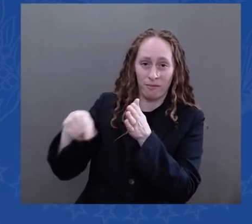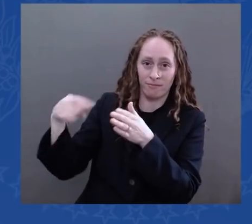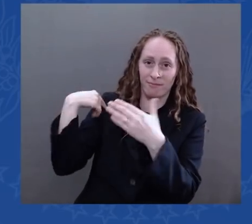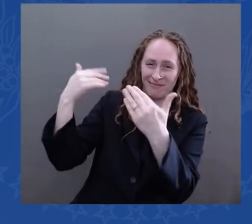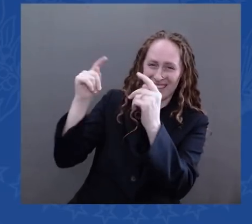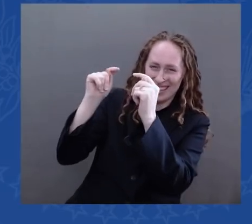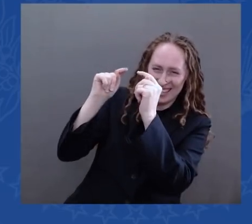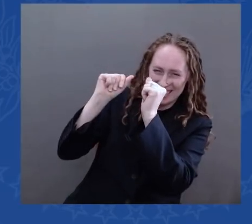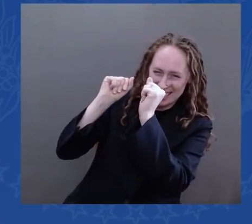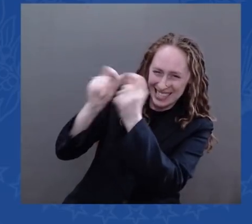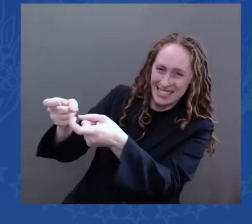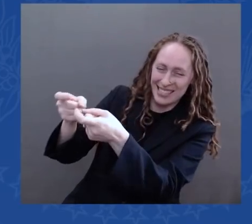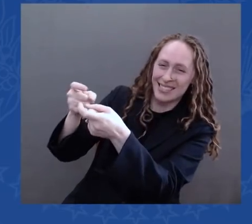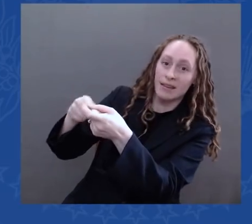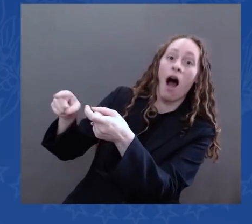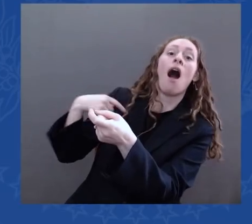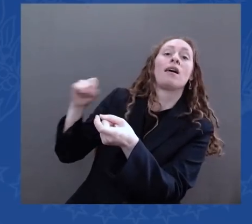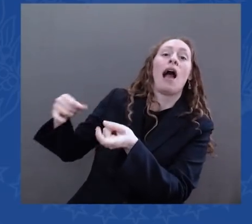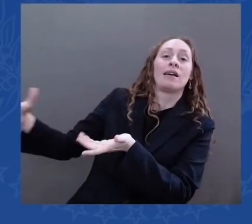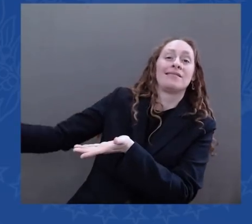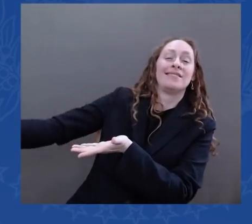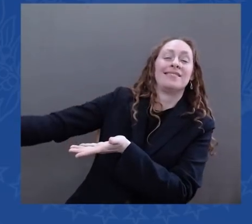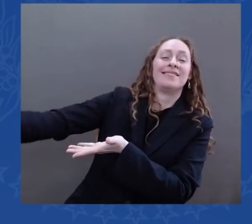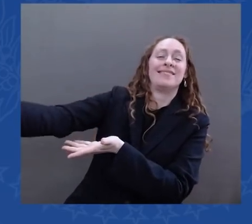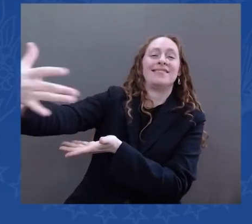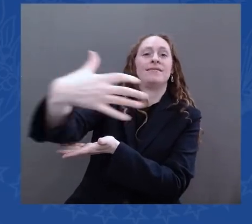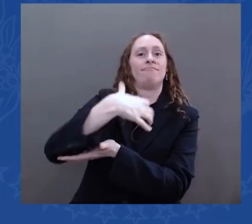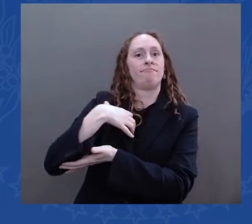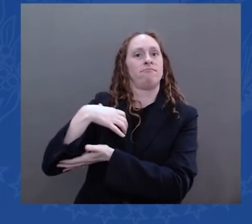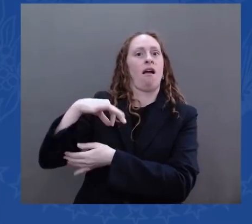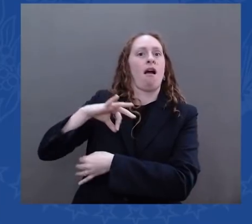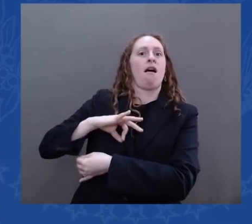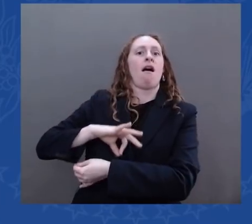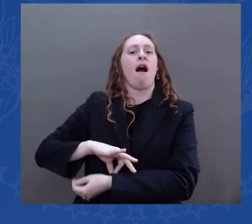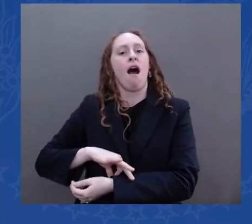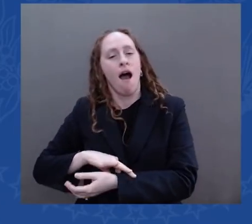As I said, my budget also ensures that corporations pay their fair share.